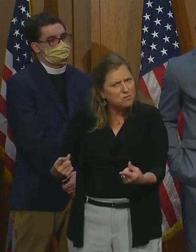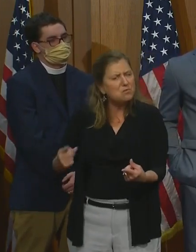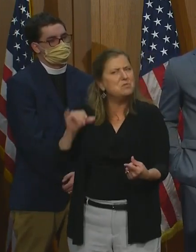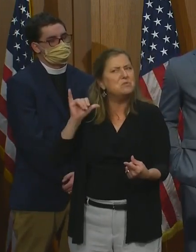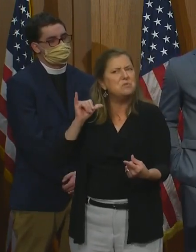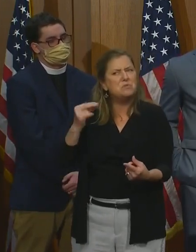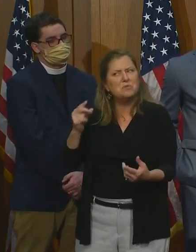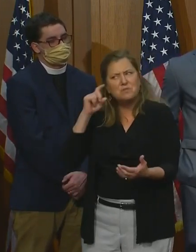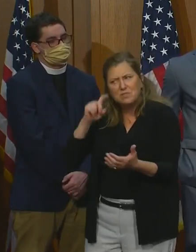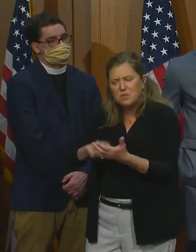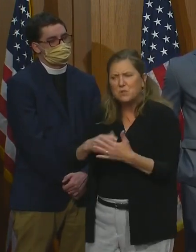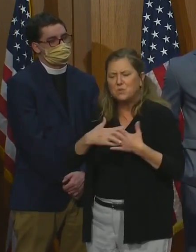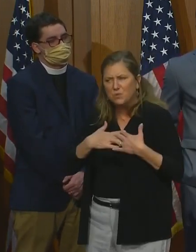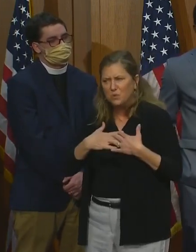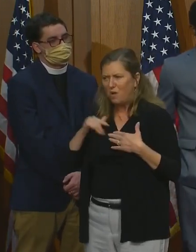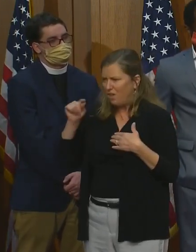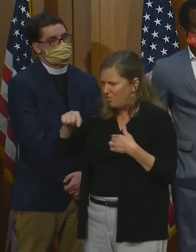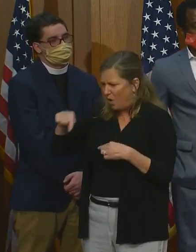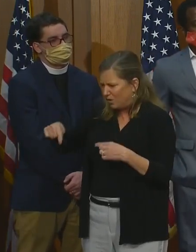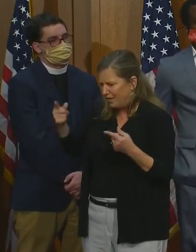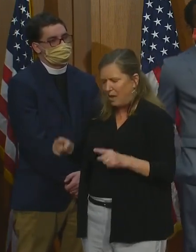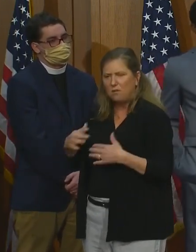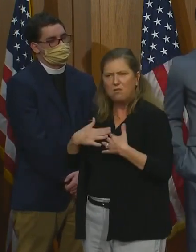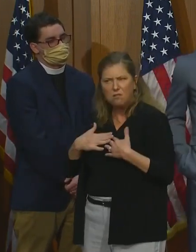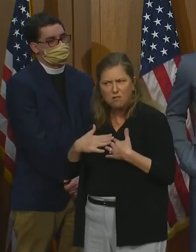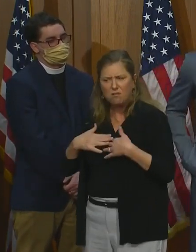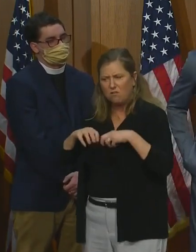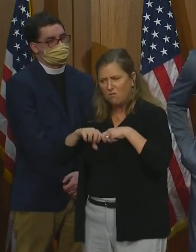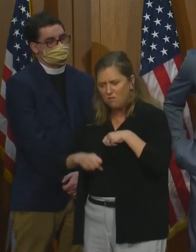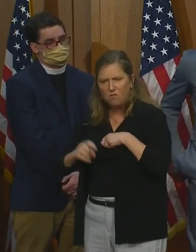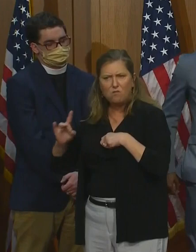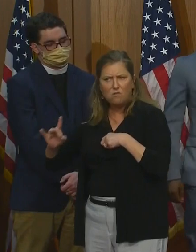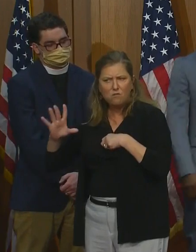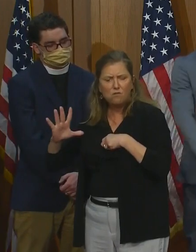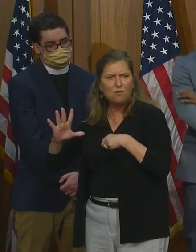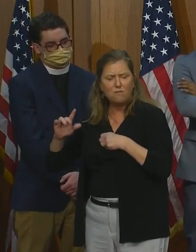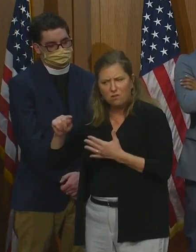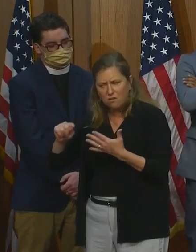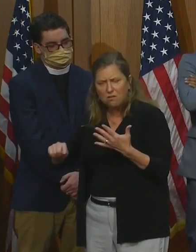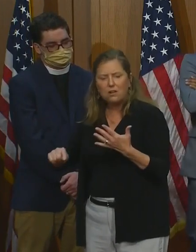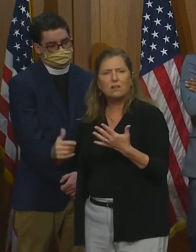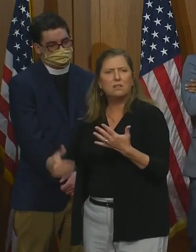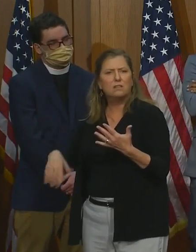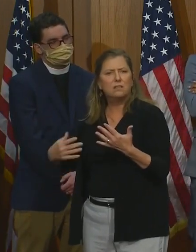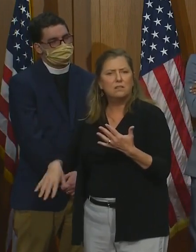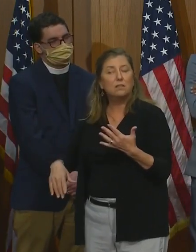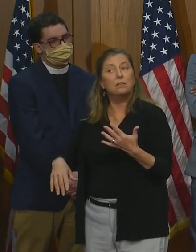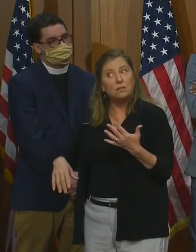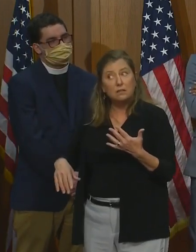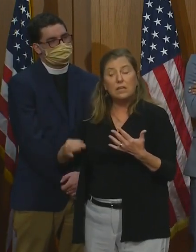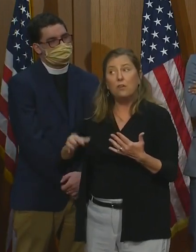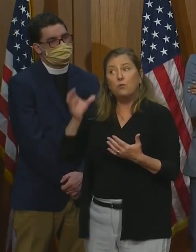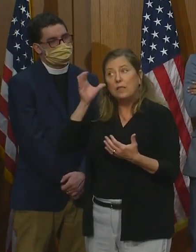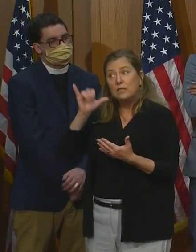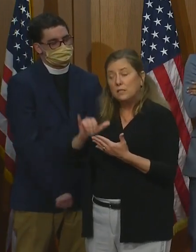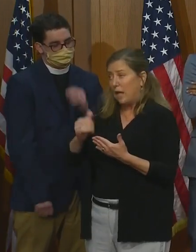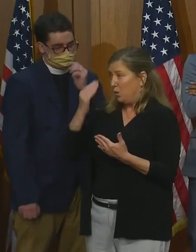LEARN OF OUR HISTORY ENDED LEARN HOW HURTFUL- AND LISTEN TO PEOPLE TELL THEIR STORIES OF